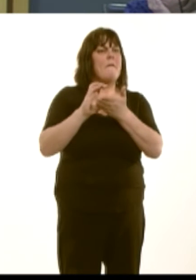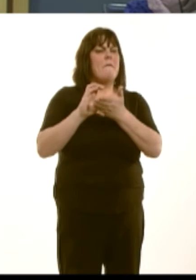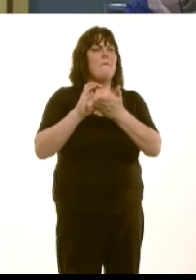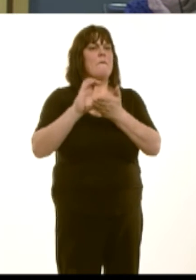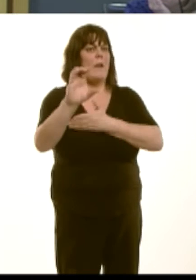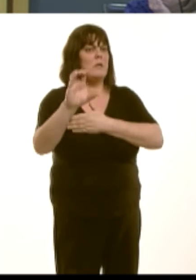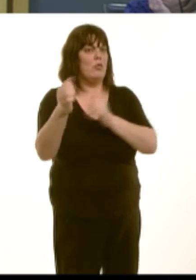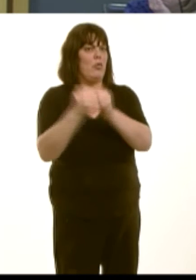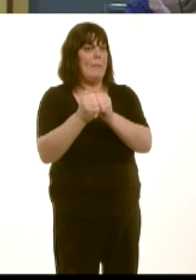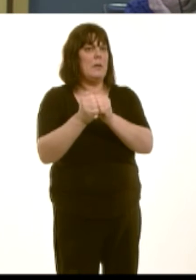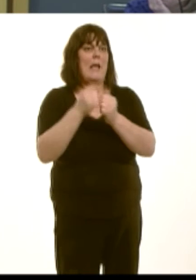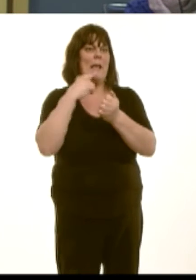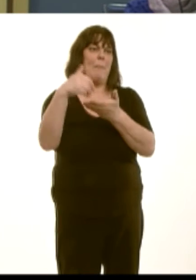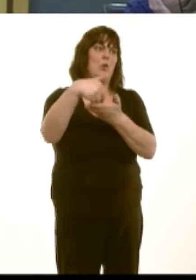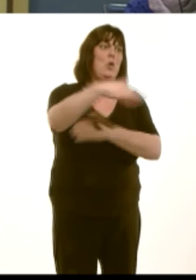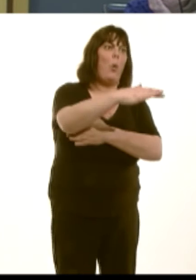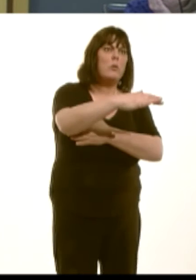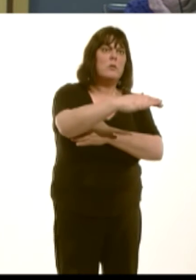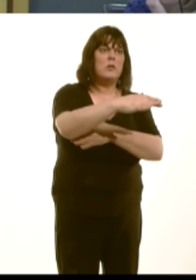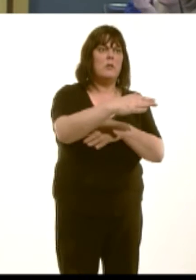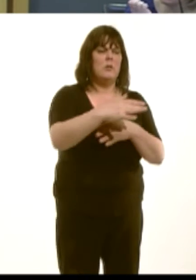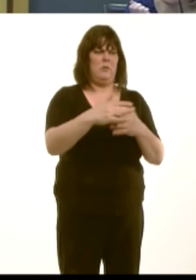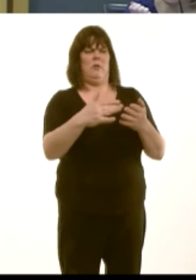So the current system seems to be totally inequitable.